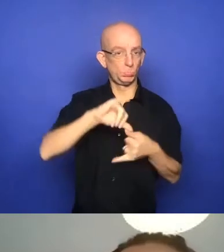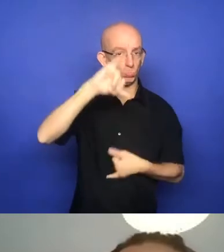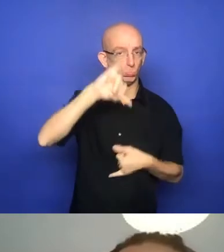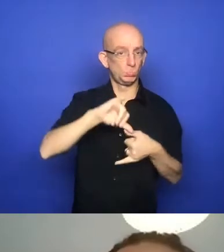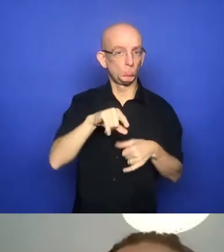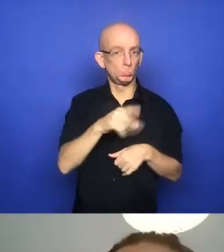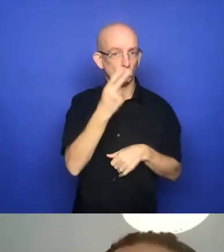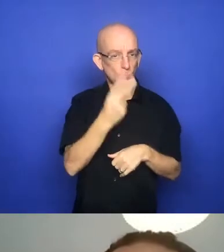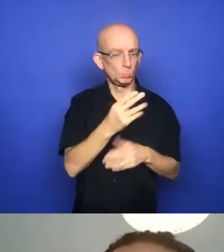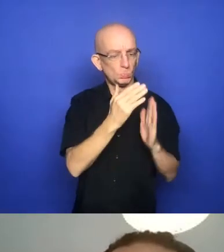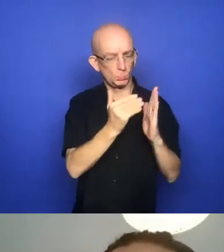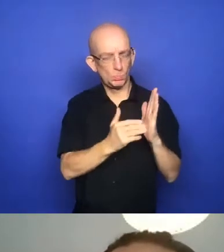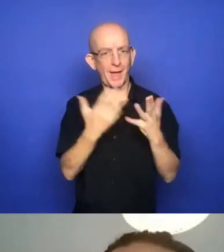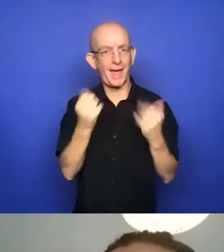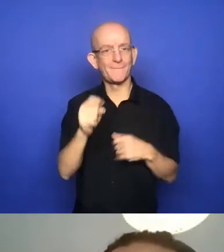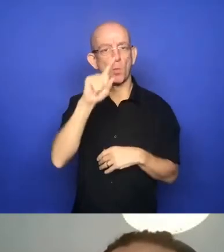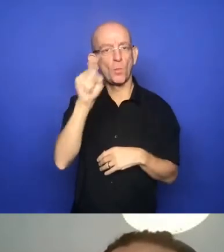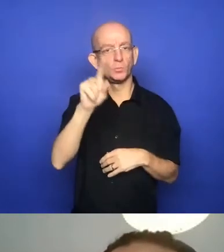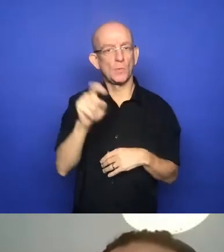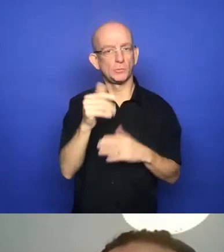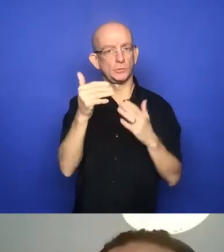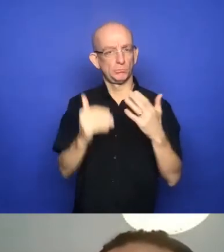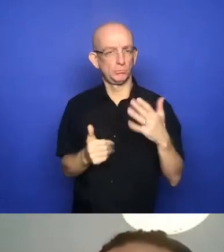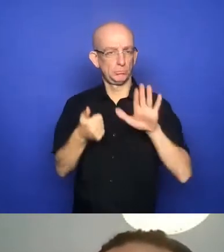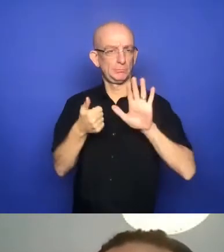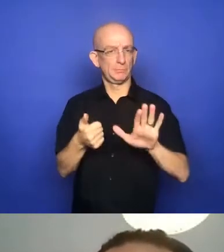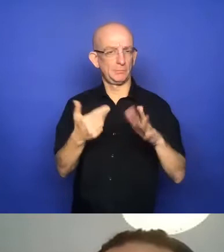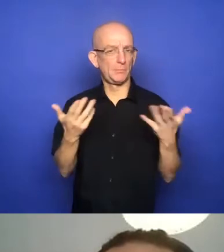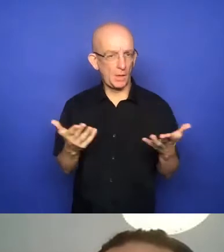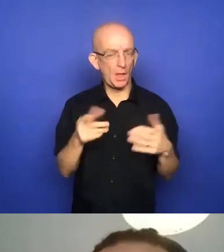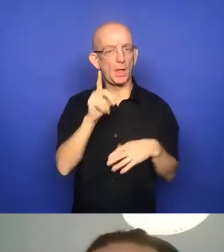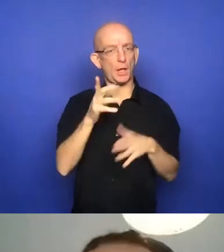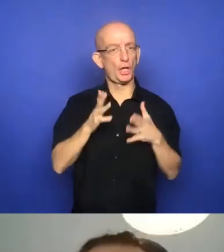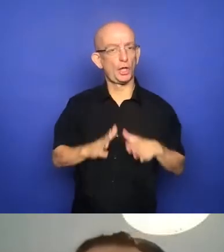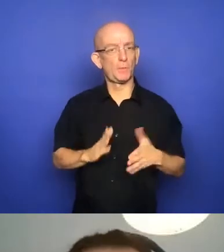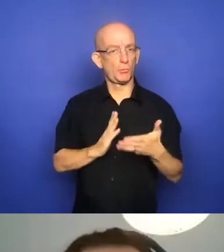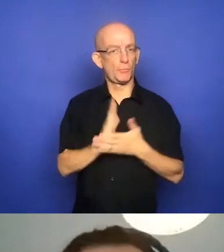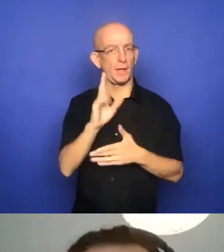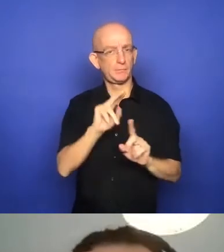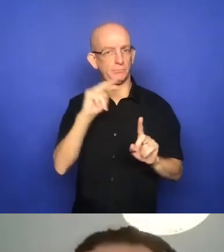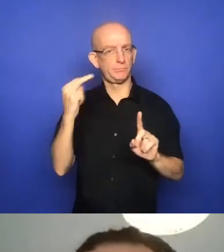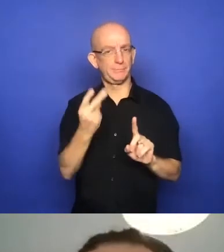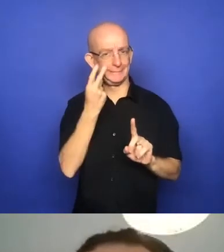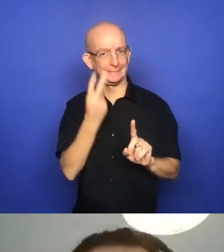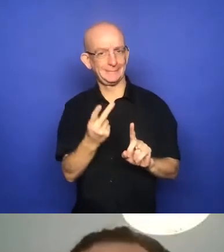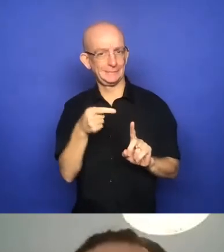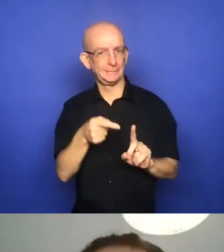question, and the human rights perspective on how to see participation of persons with disabilities